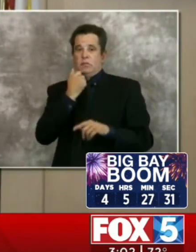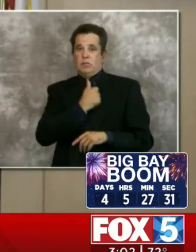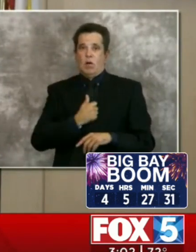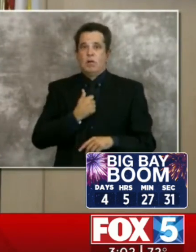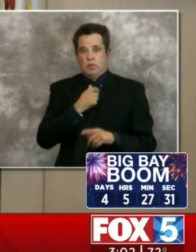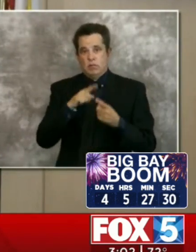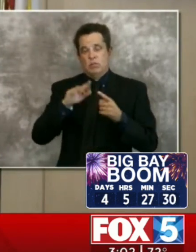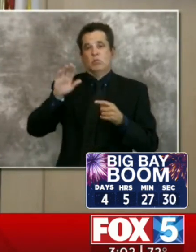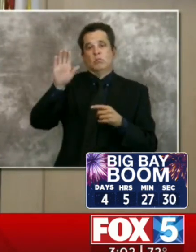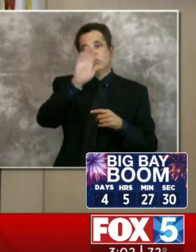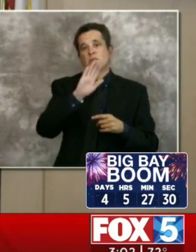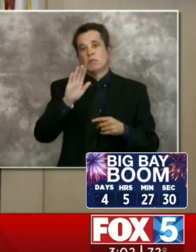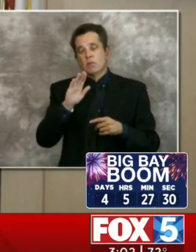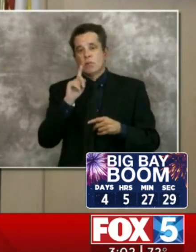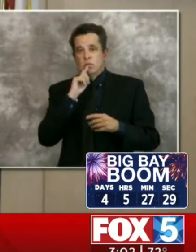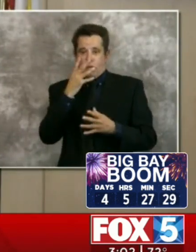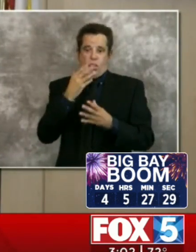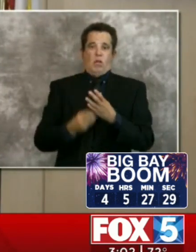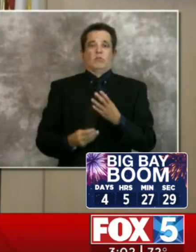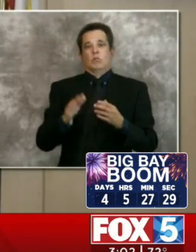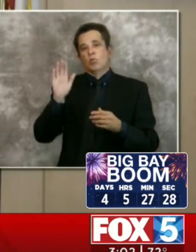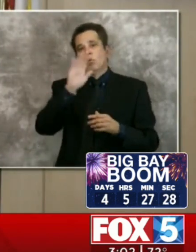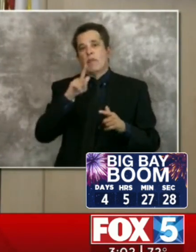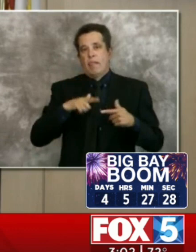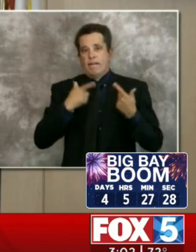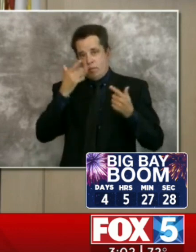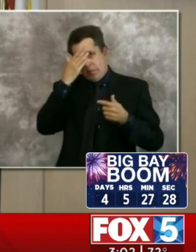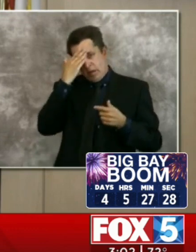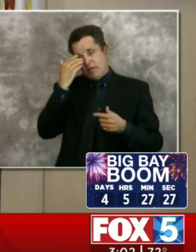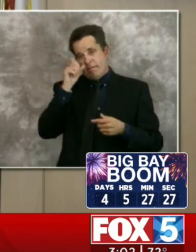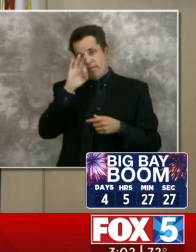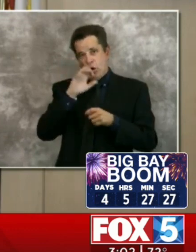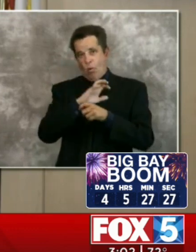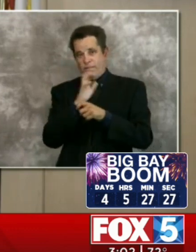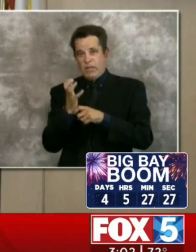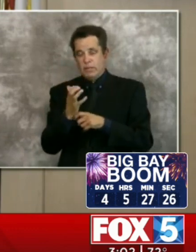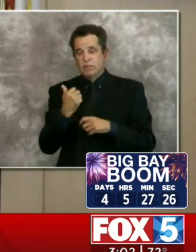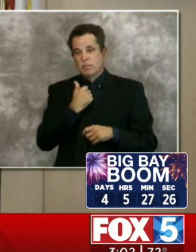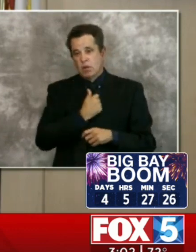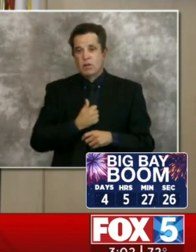SINCEREST SYMPATHIES AND CONDOLENCES GO OUT TO THE FAMILY AND FRIENDS OF ALL OF